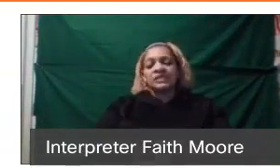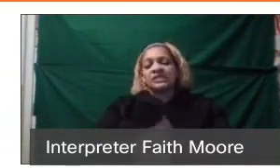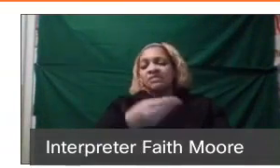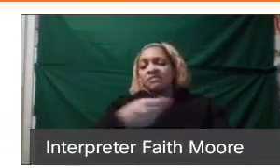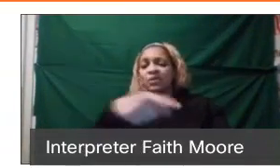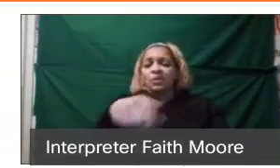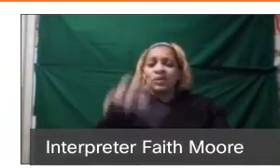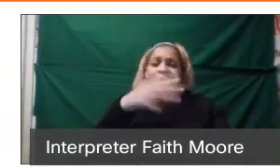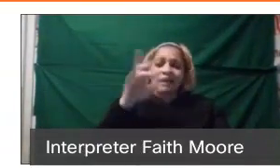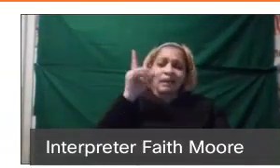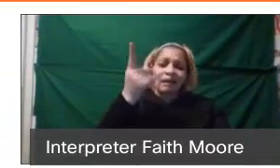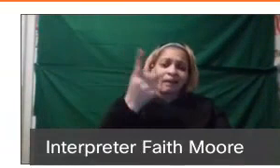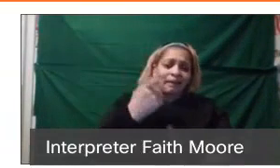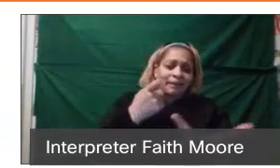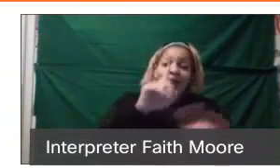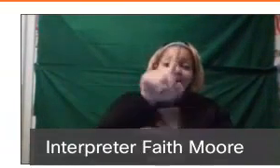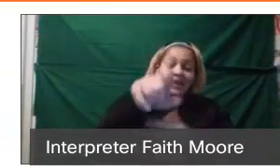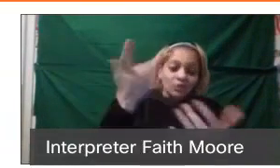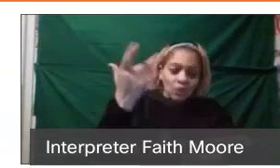Why are we still concerned? I left terms.